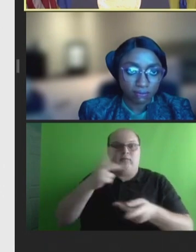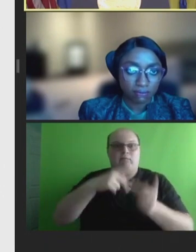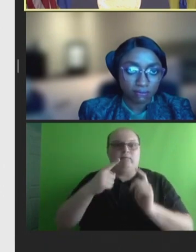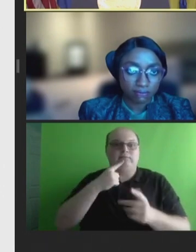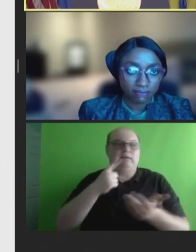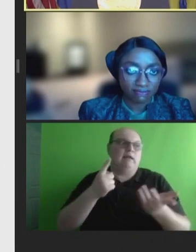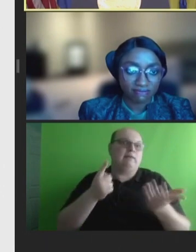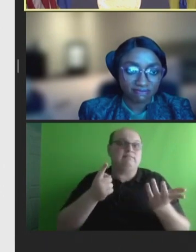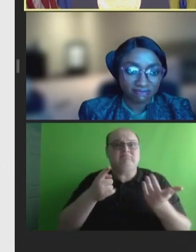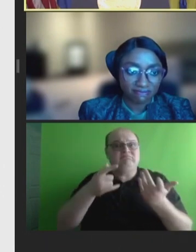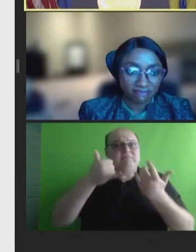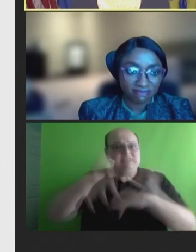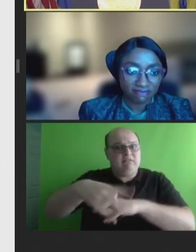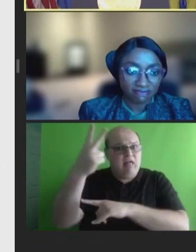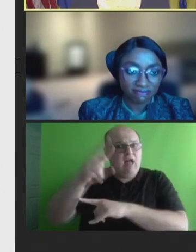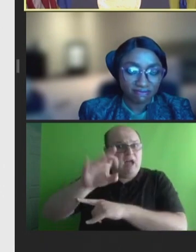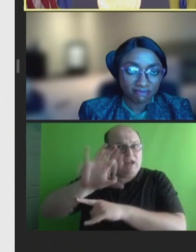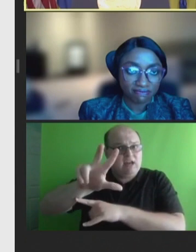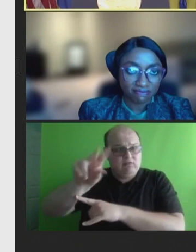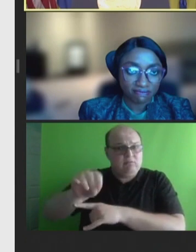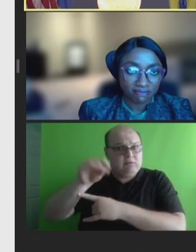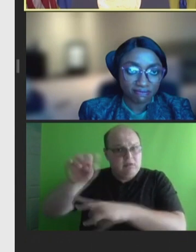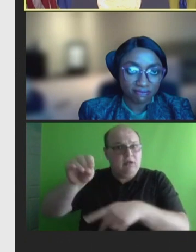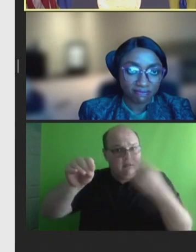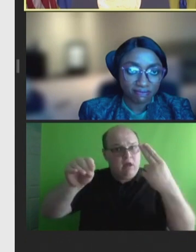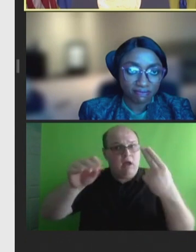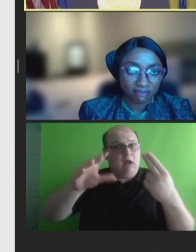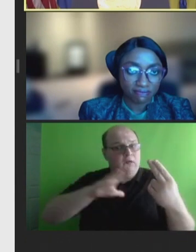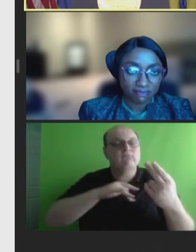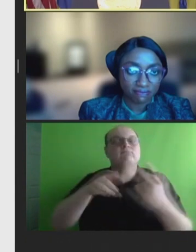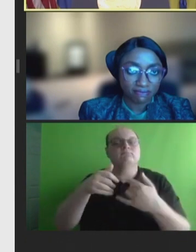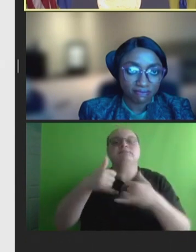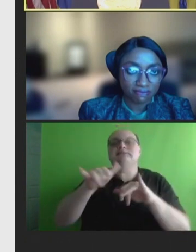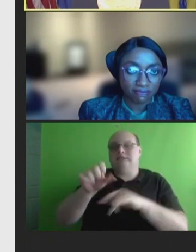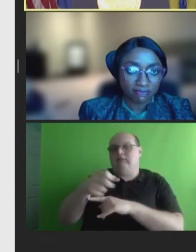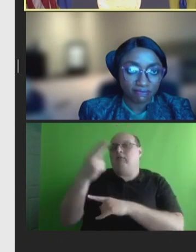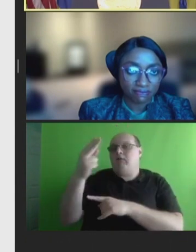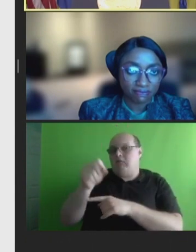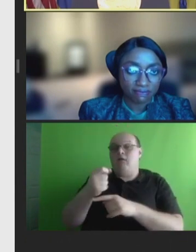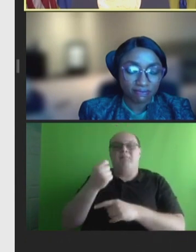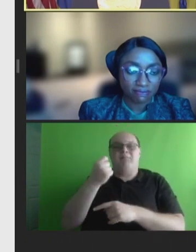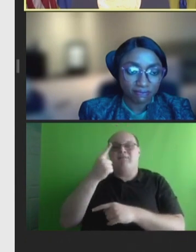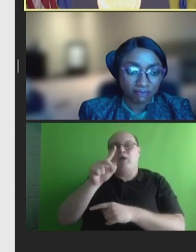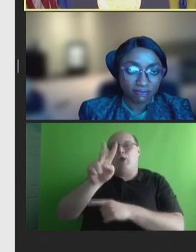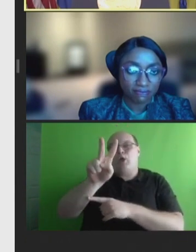that's still really high." And it is really high. However, that accounts for about 275,000